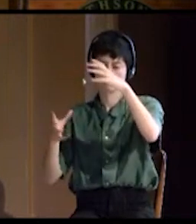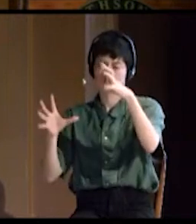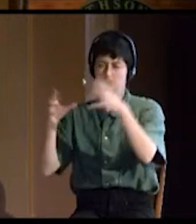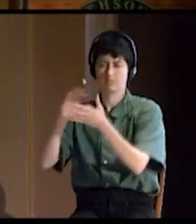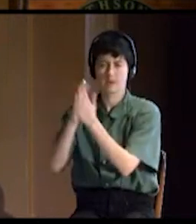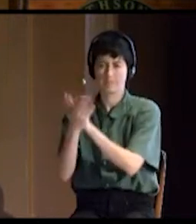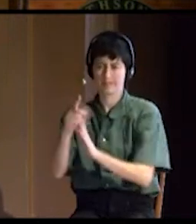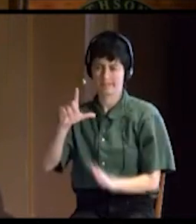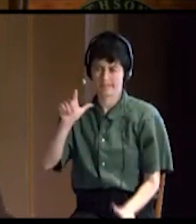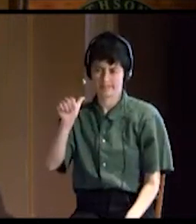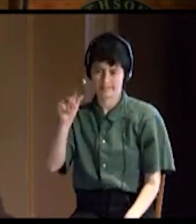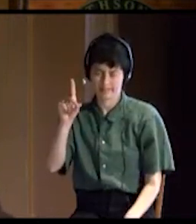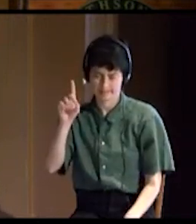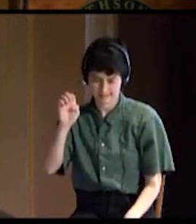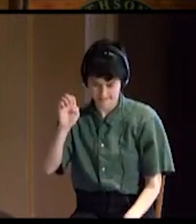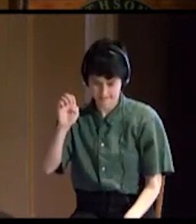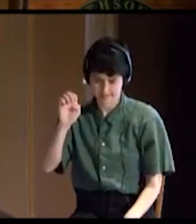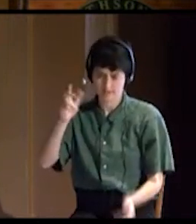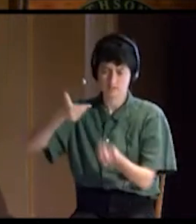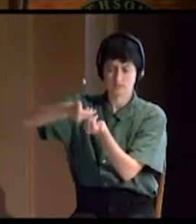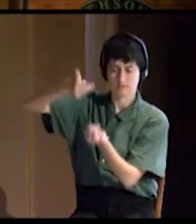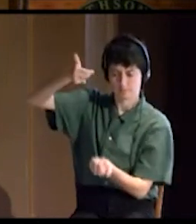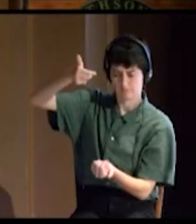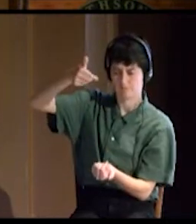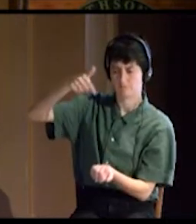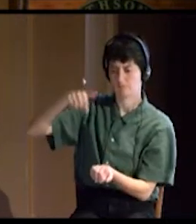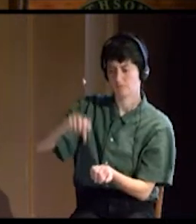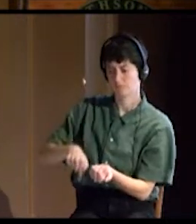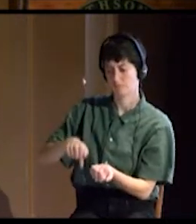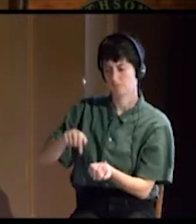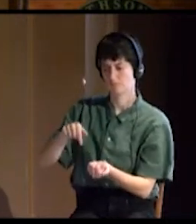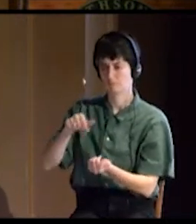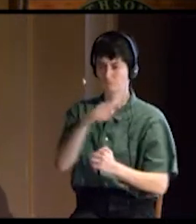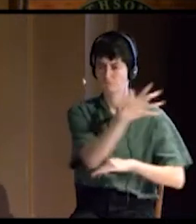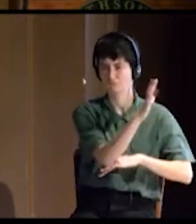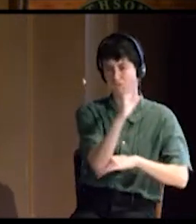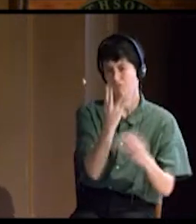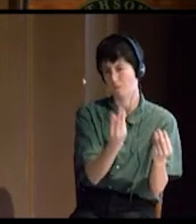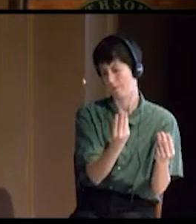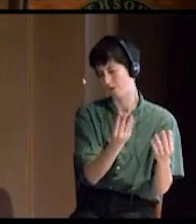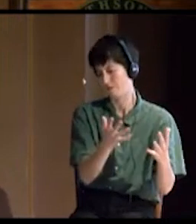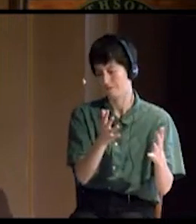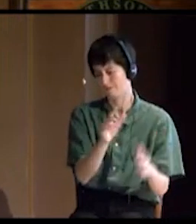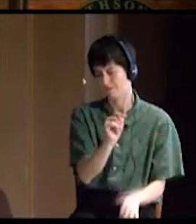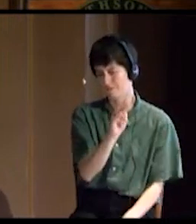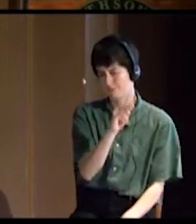And then if we look at each species listed on this tree, next to them are a small rectangle that indicates